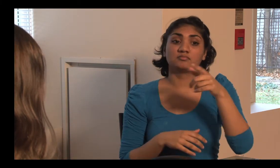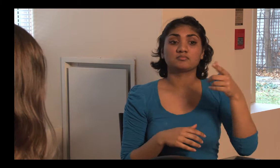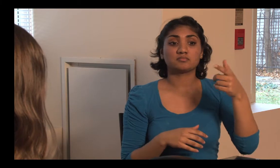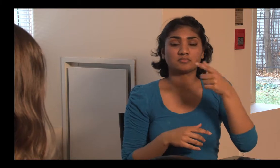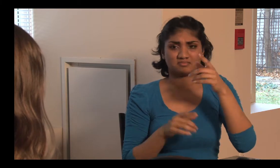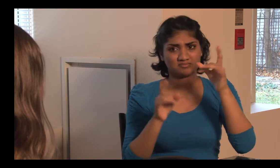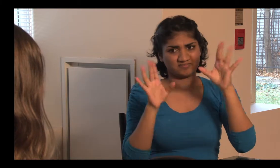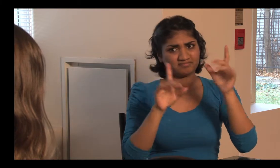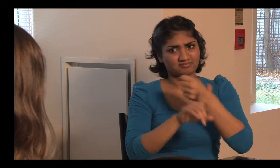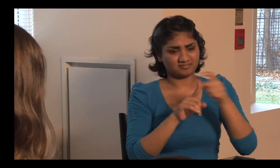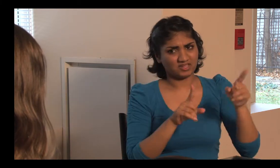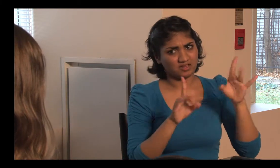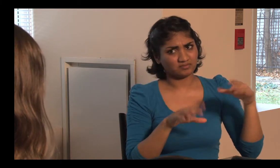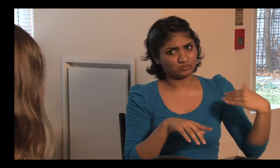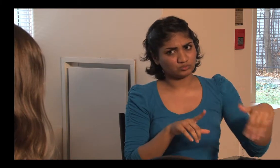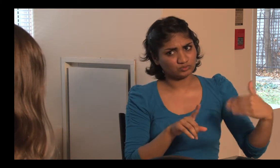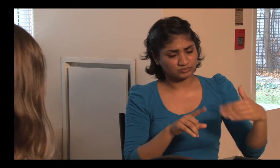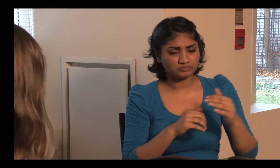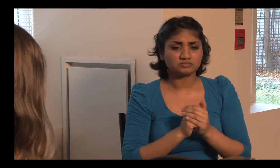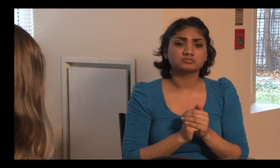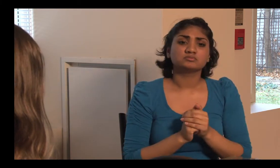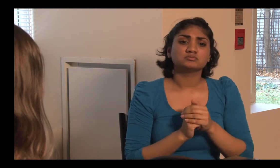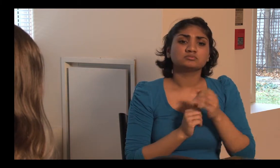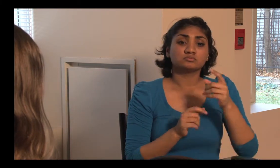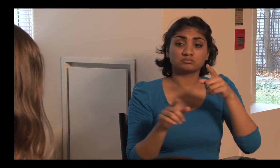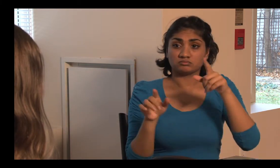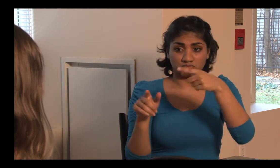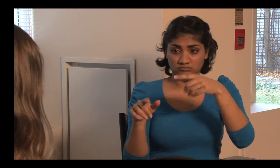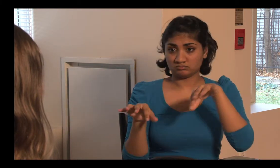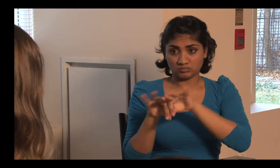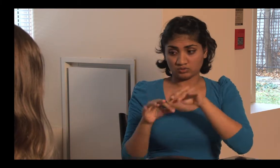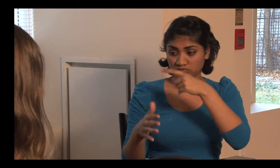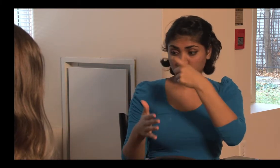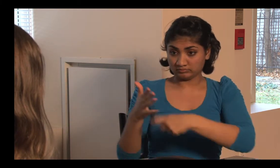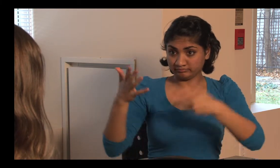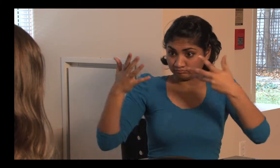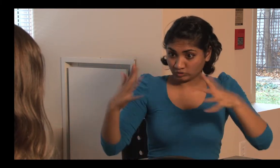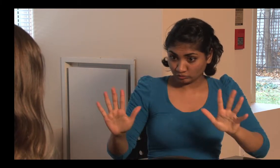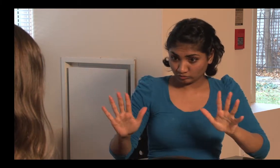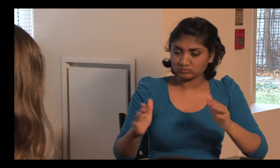after a charge has been laid,